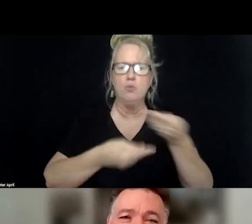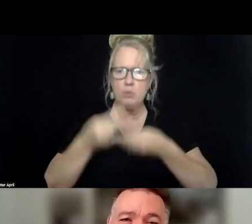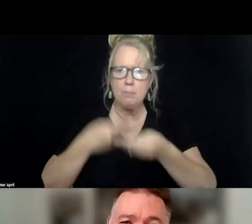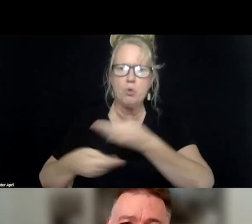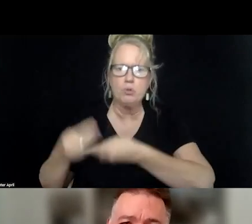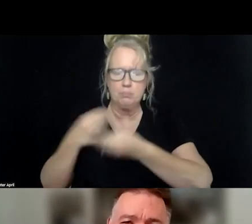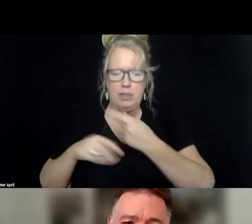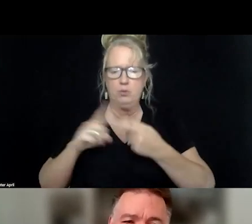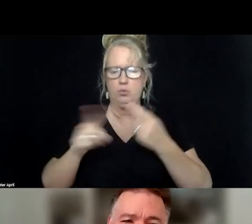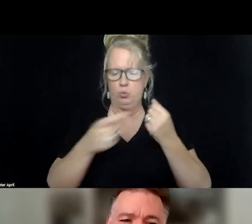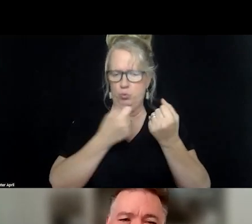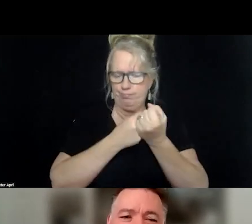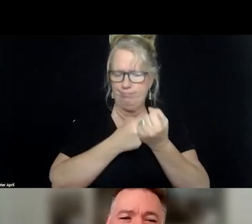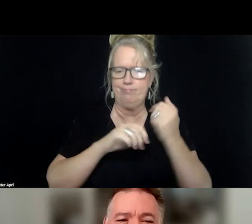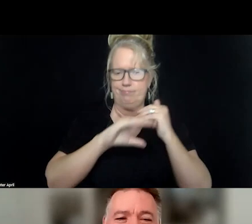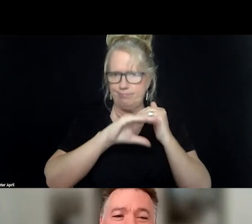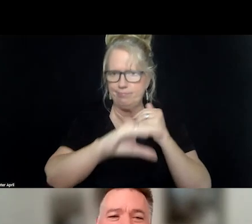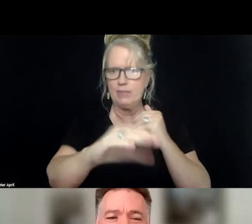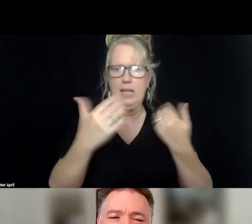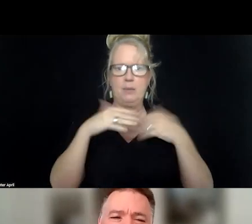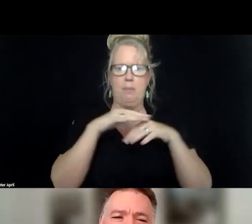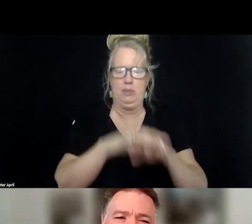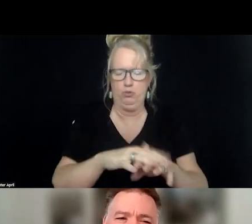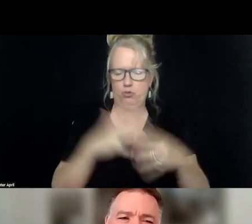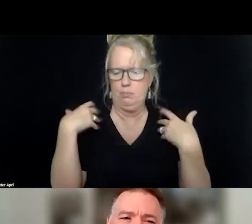TO SUSTAIN ITSELF AS A MAINSTREAM SERVICE.